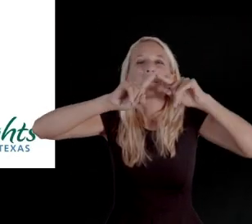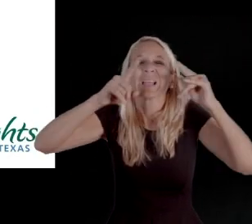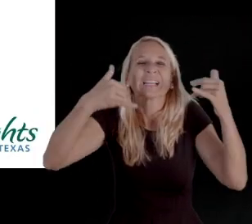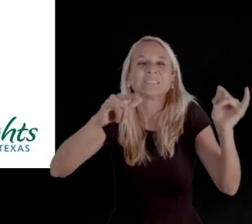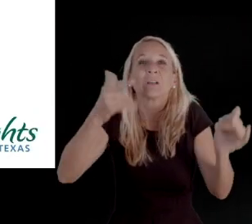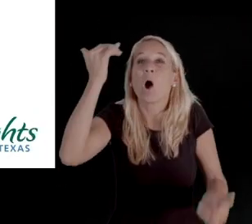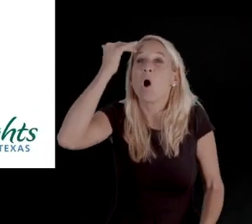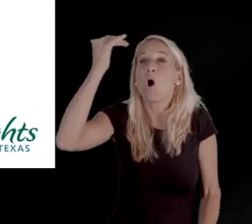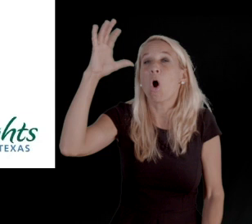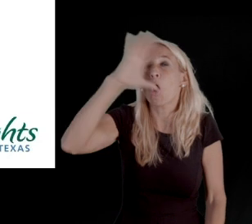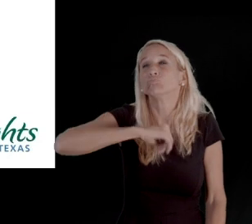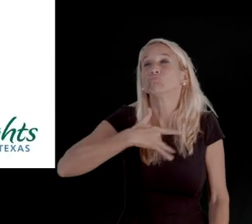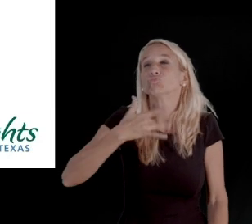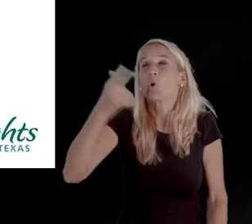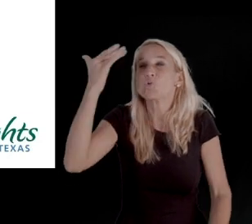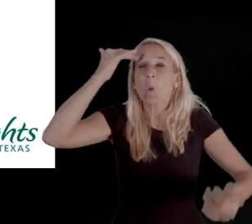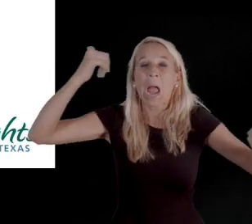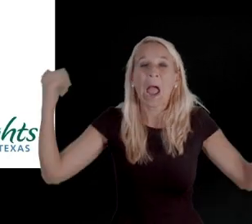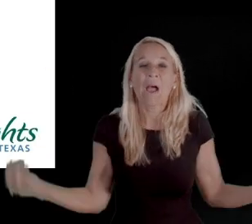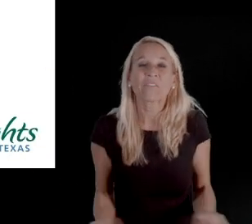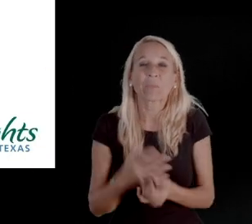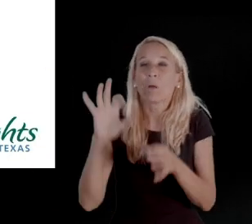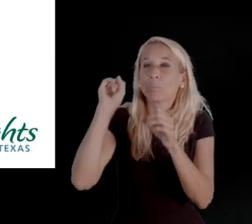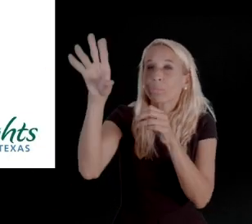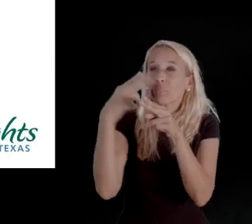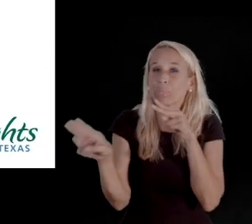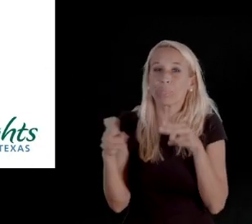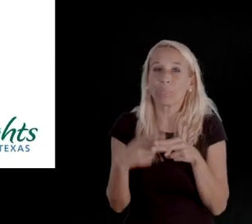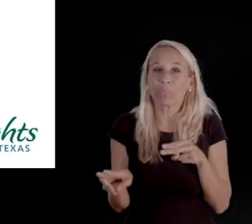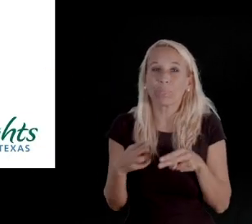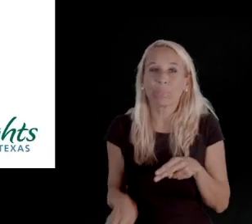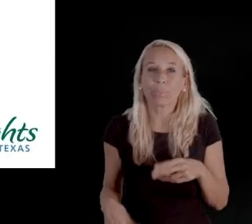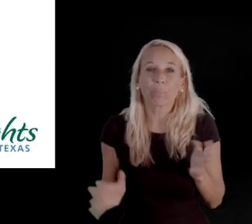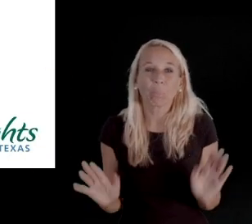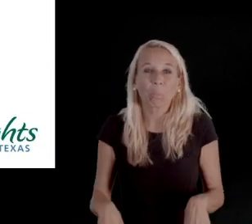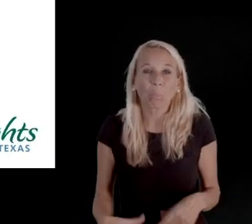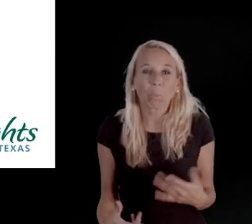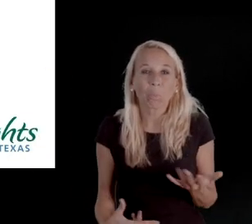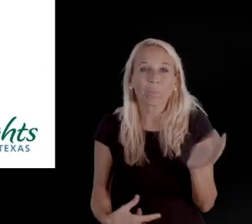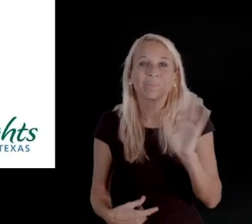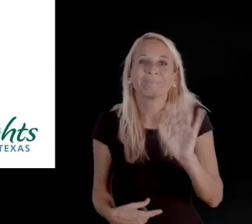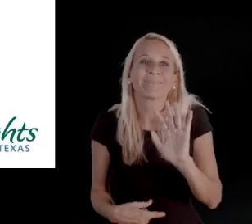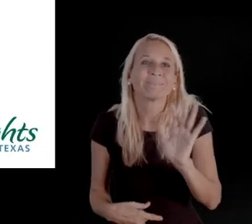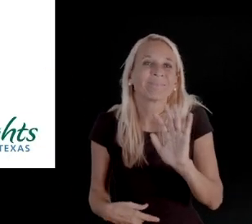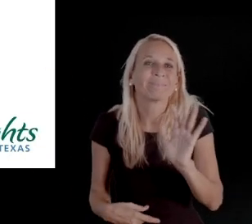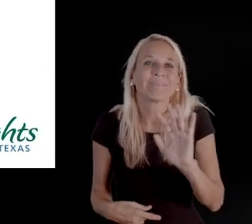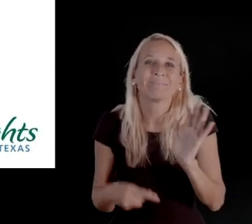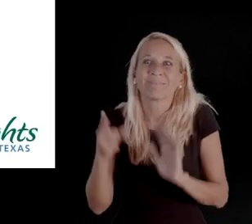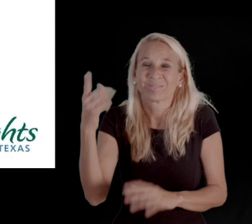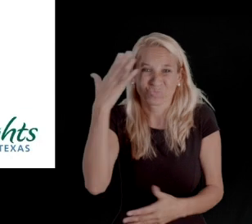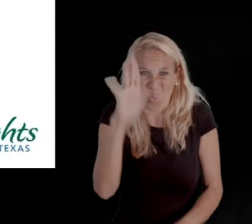that they know anything. So the presumption you're coming from is that this person, one doesn't know the beneficiary, doesn't know you, doesn't know your kid.